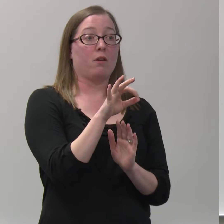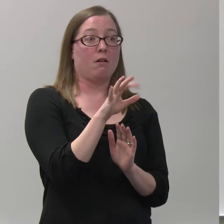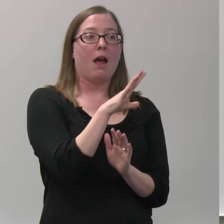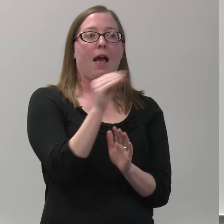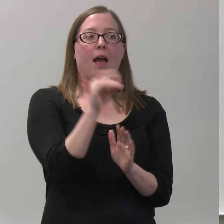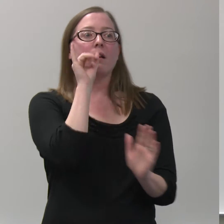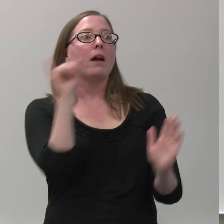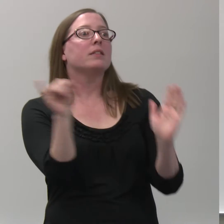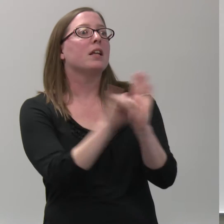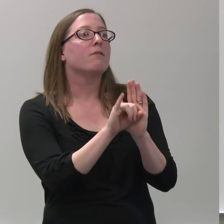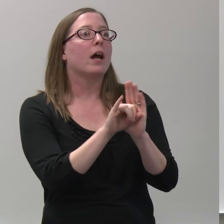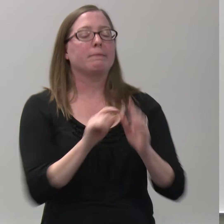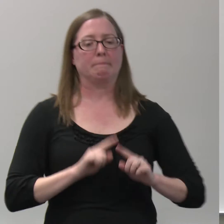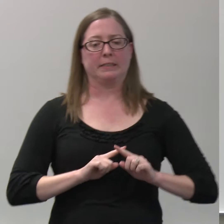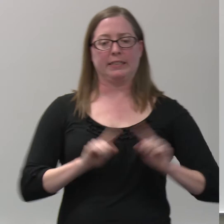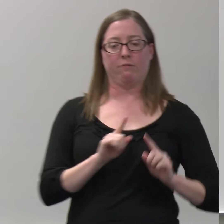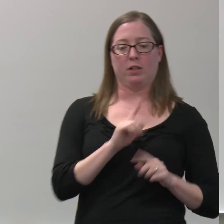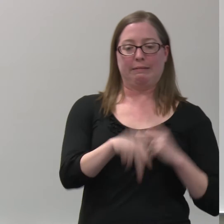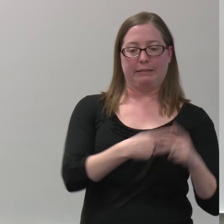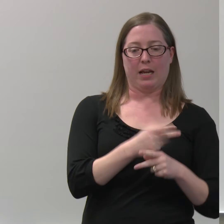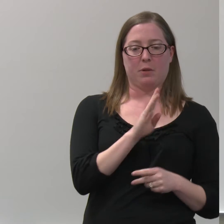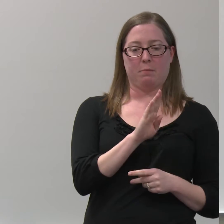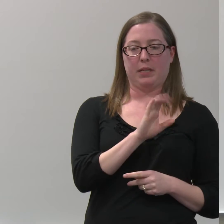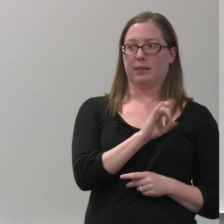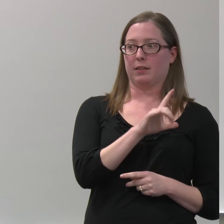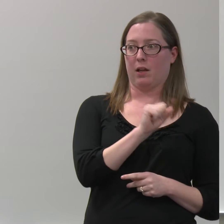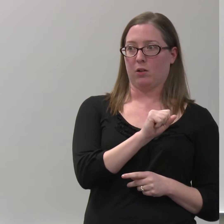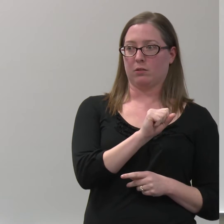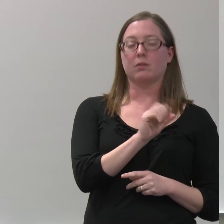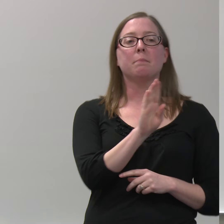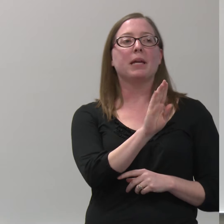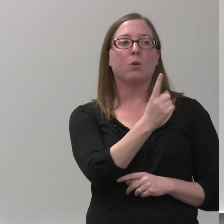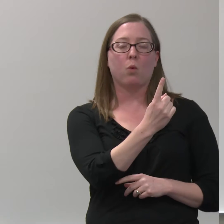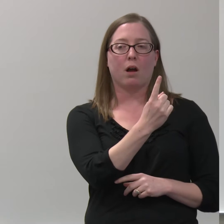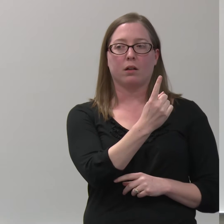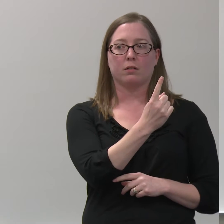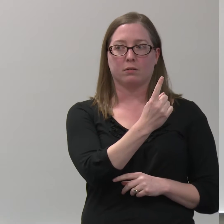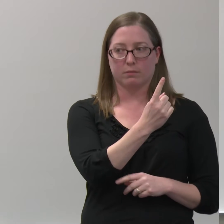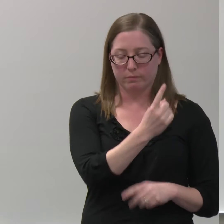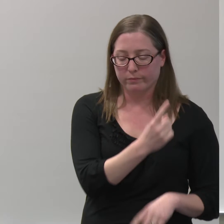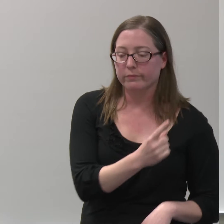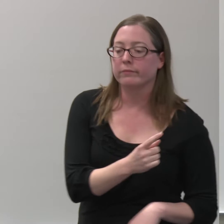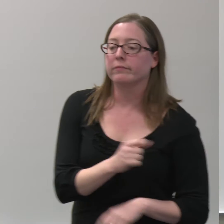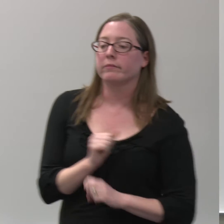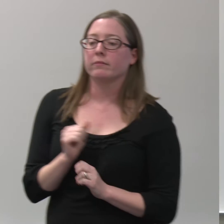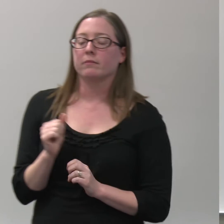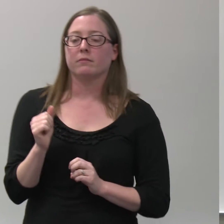another totally different kind of B cells that are called B1 versus the conventional B2 cells.